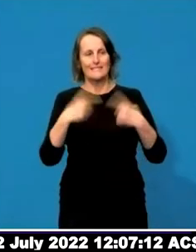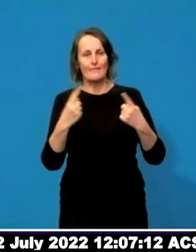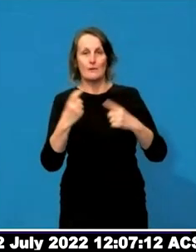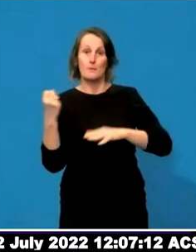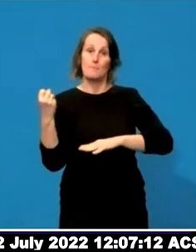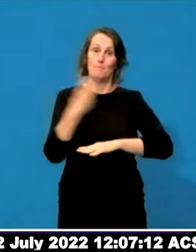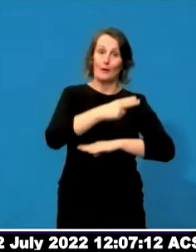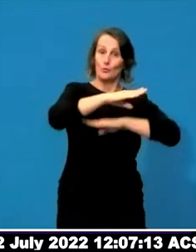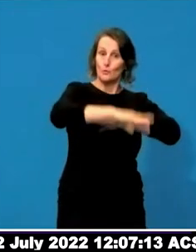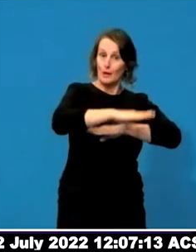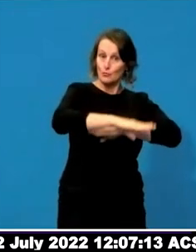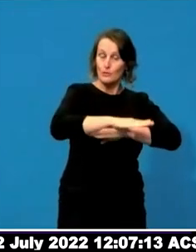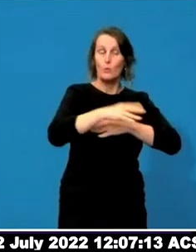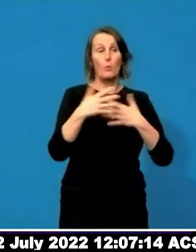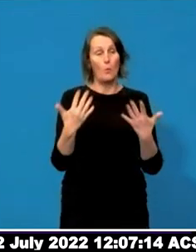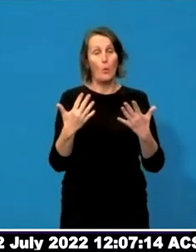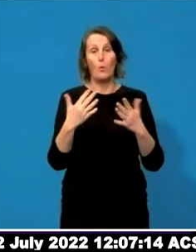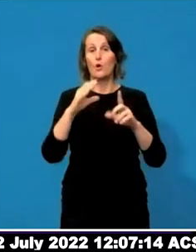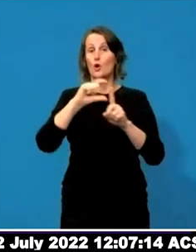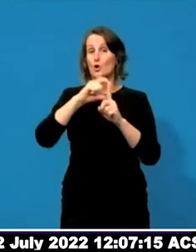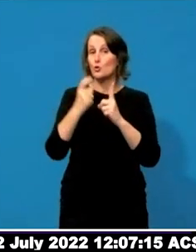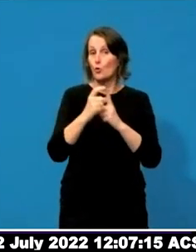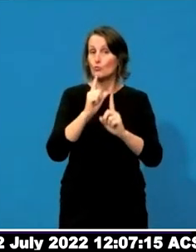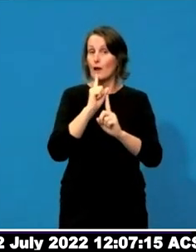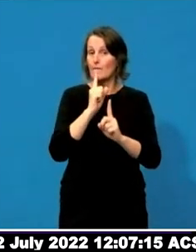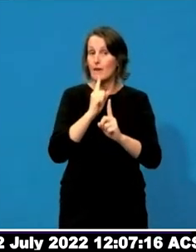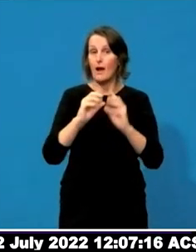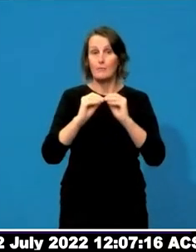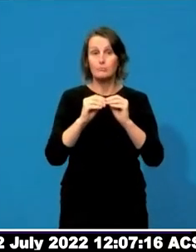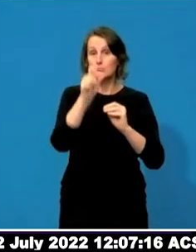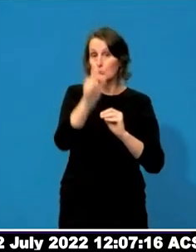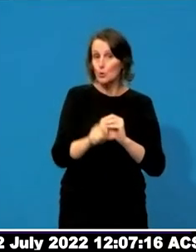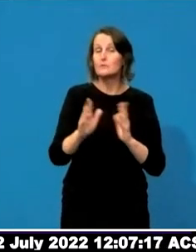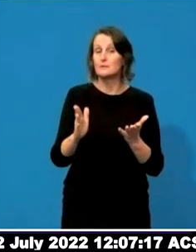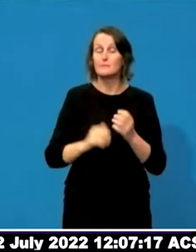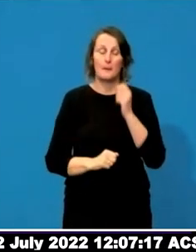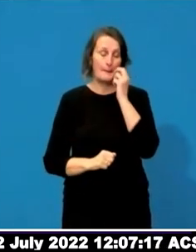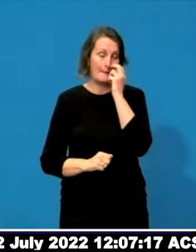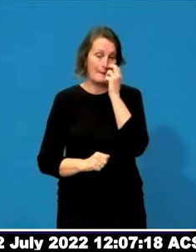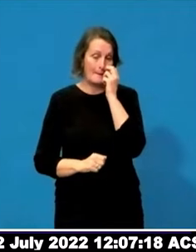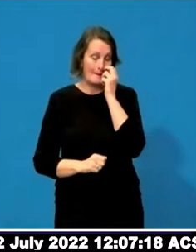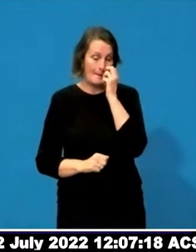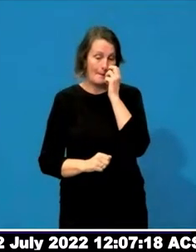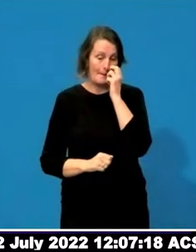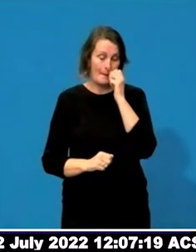and the cultural brokers. So is it moving from a position of having to establish